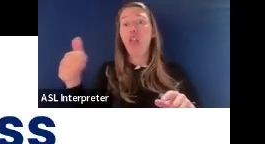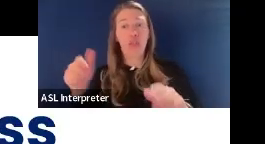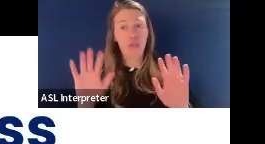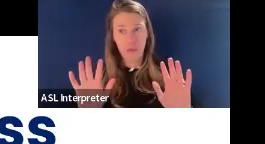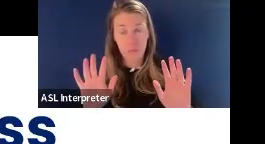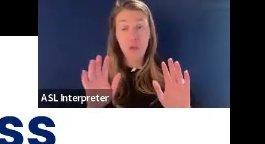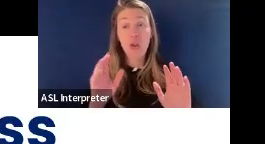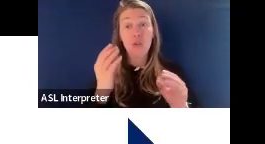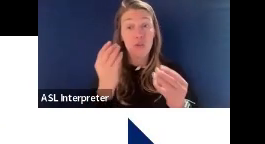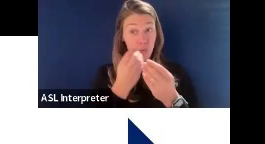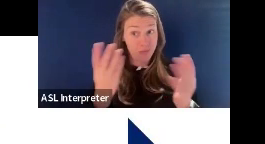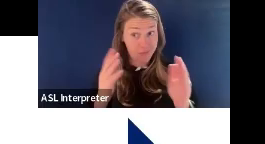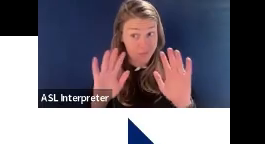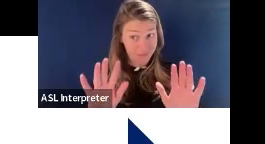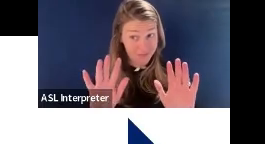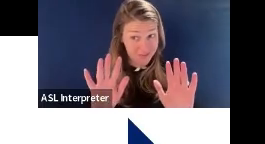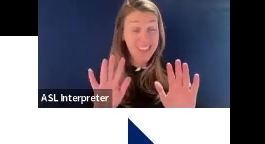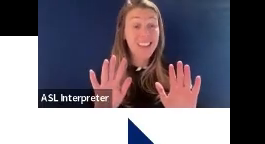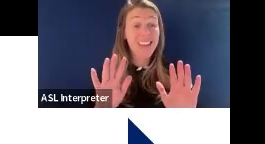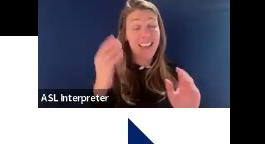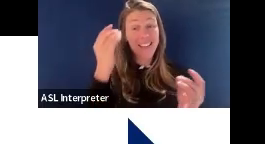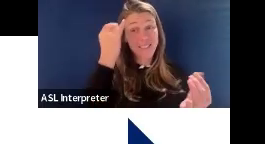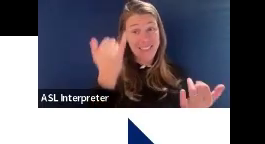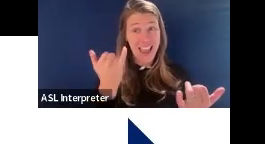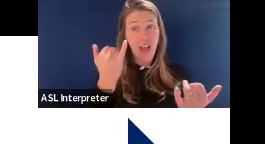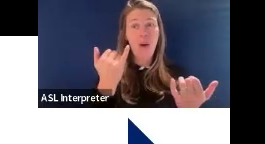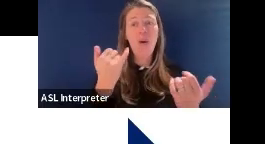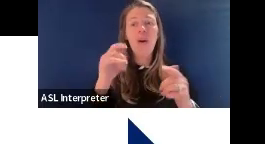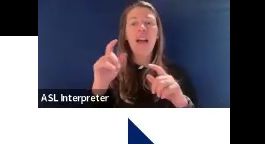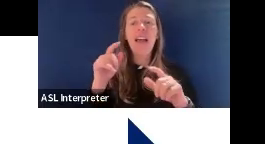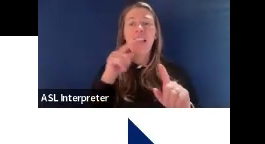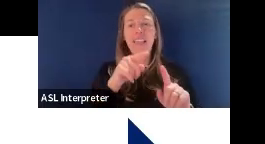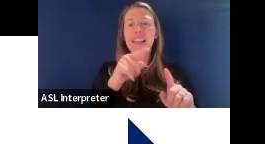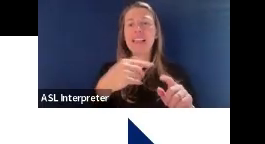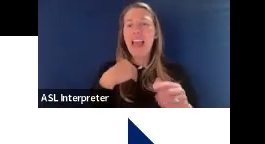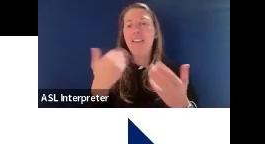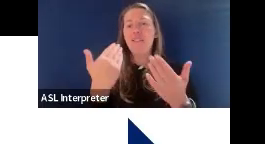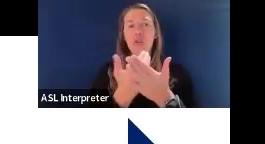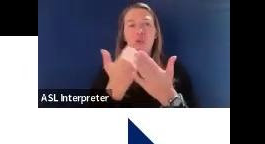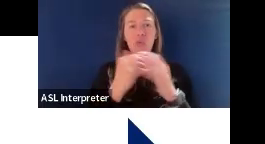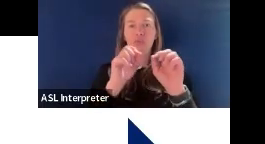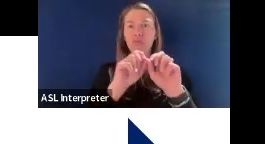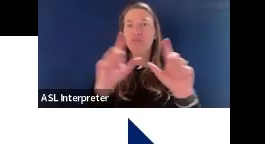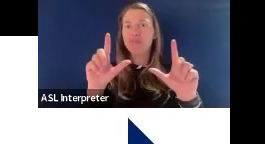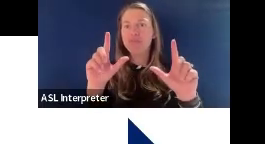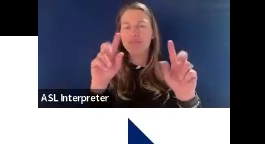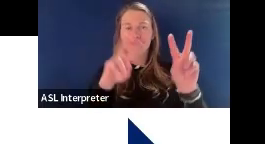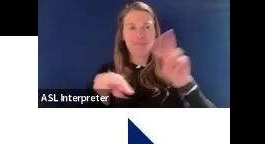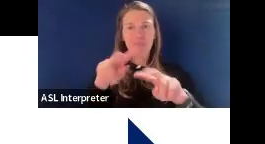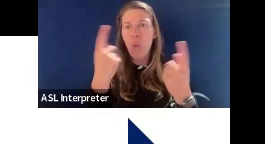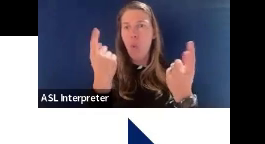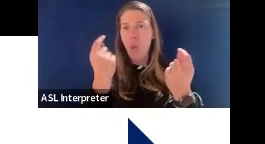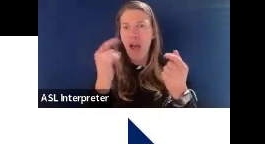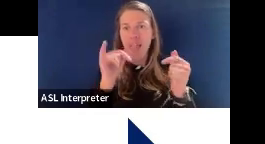So with those caveats in mind, I have on this slide a big picture overview of the service planning process.